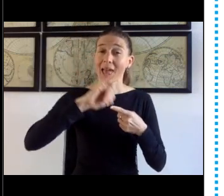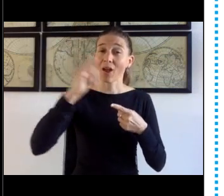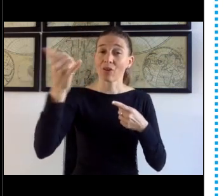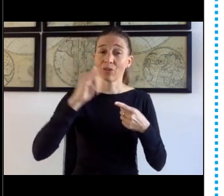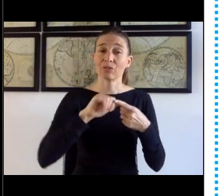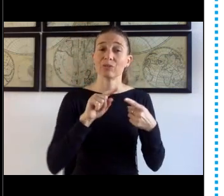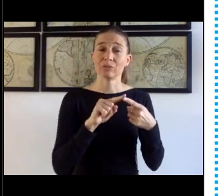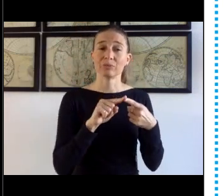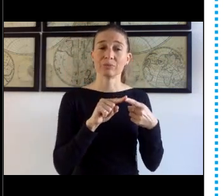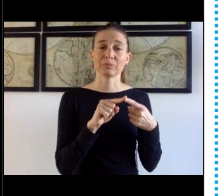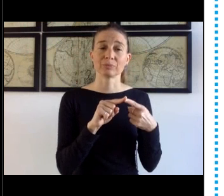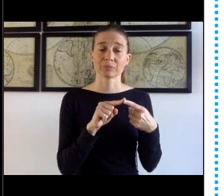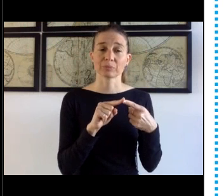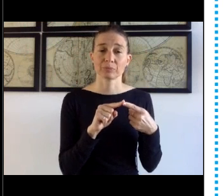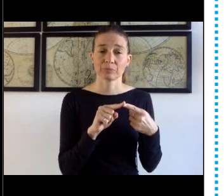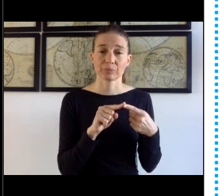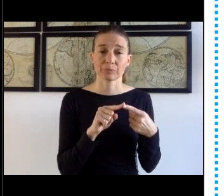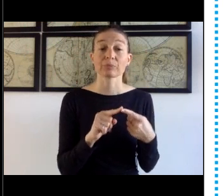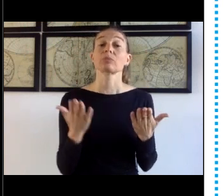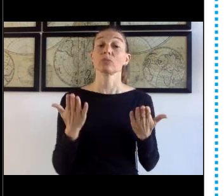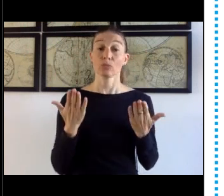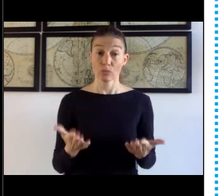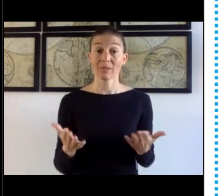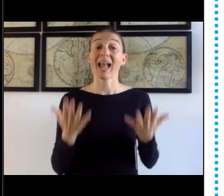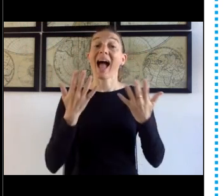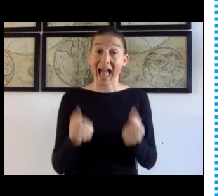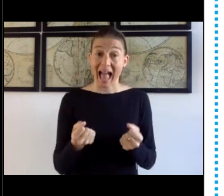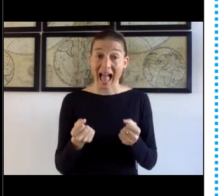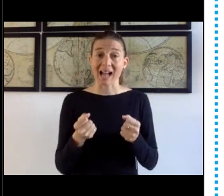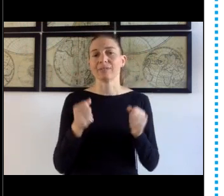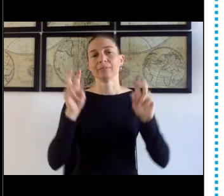there is at the moment a roadmap. So a roadmap, in EU speaks,